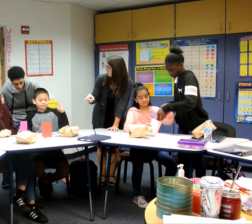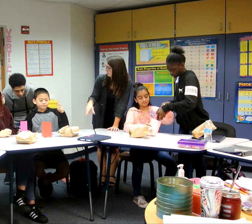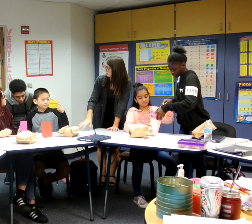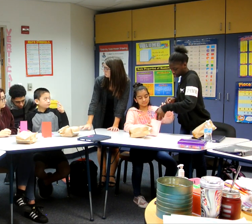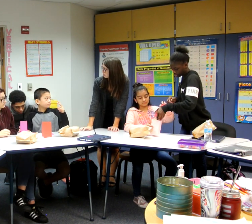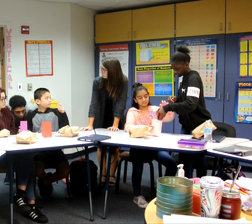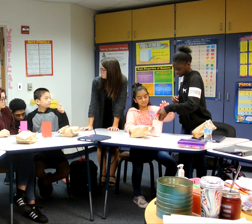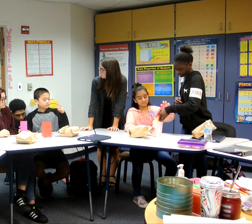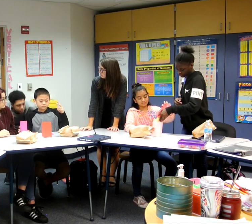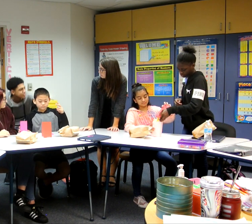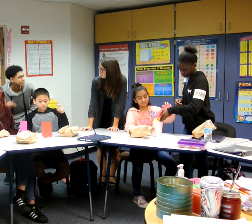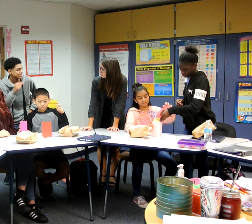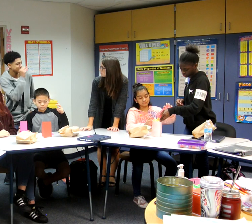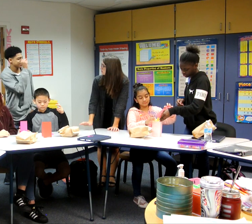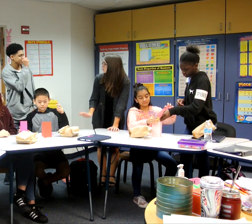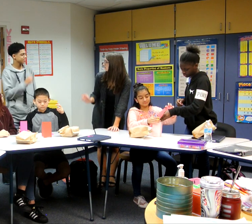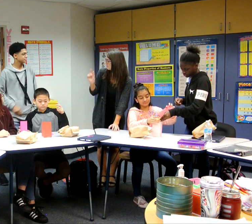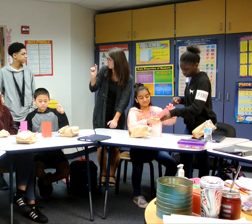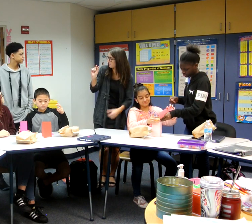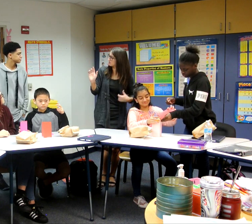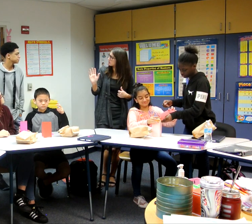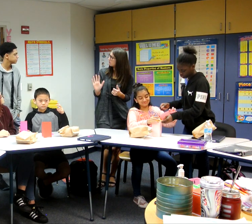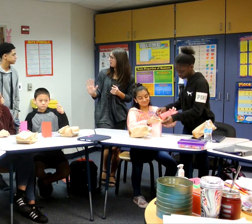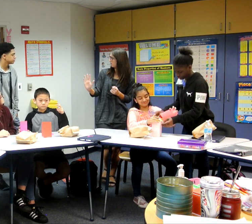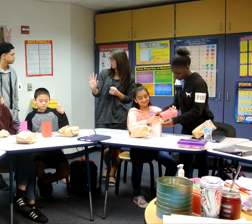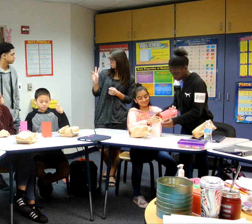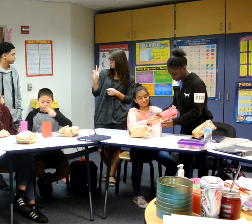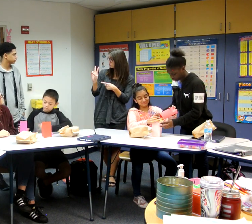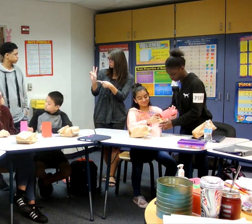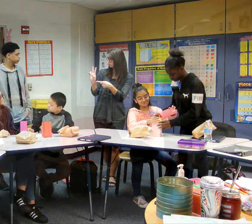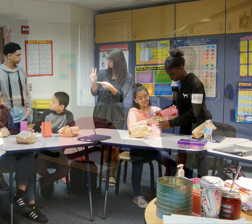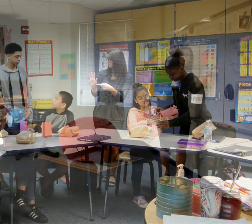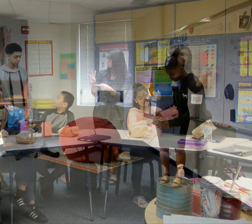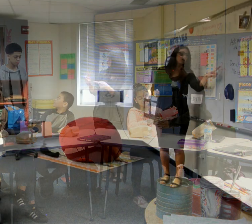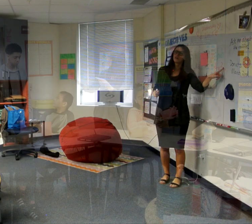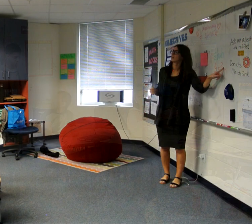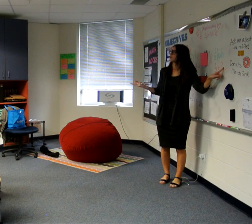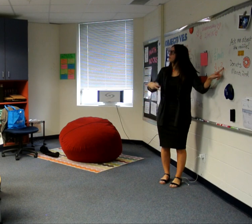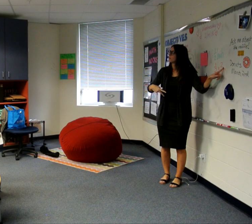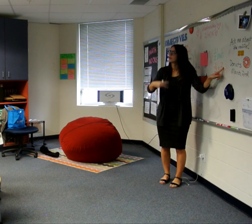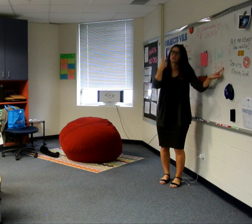Student: A little left. Teacher: so around 2